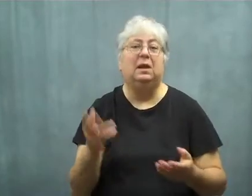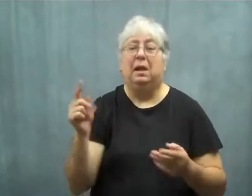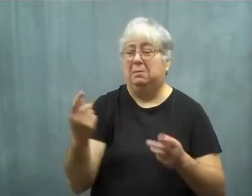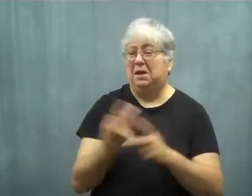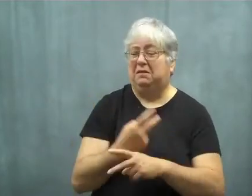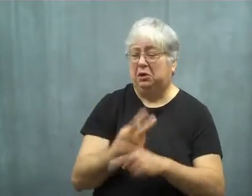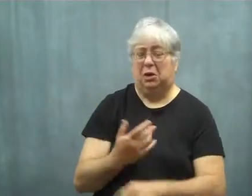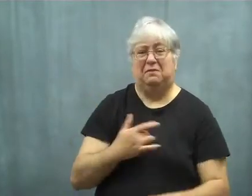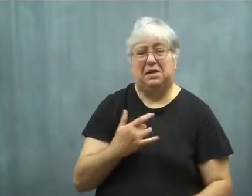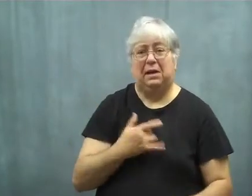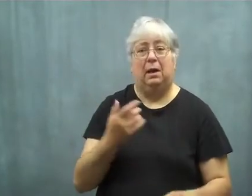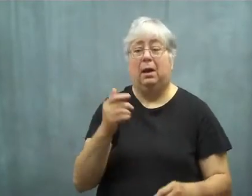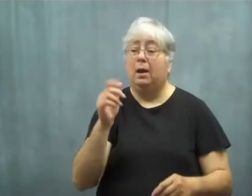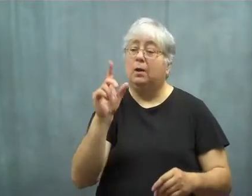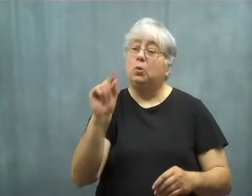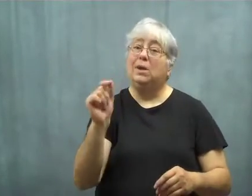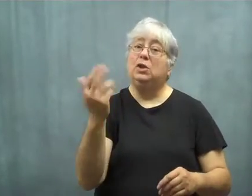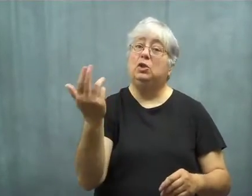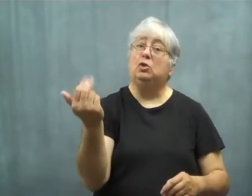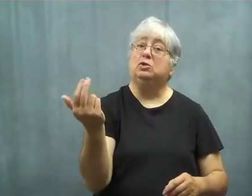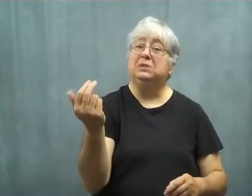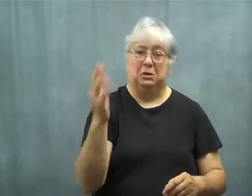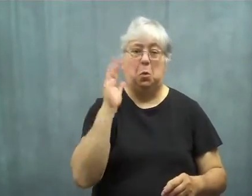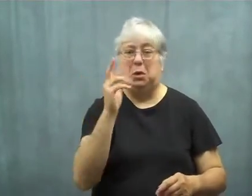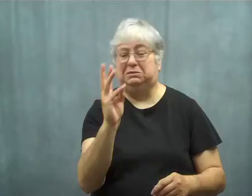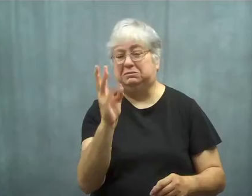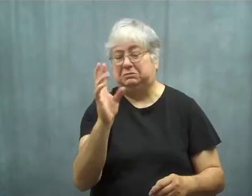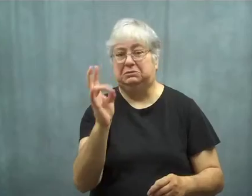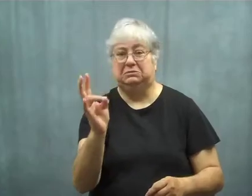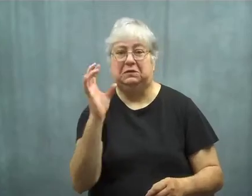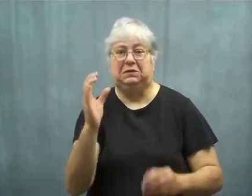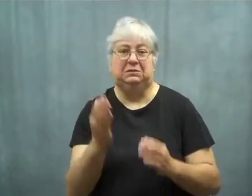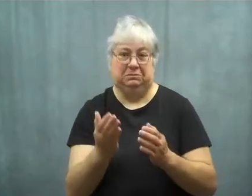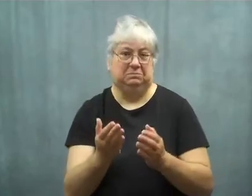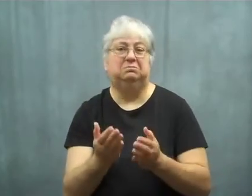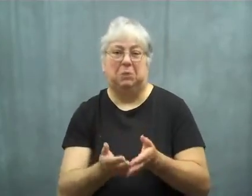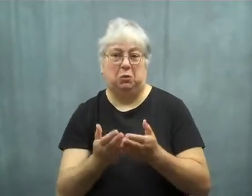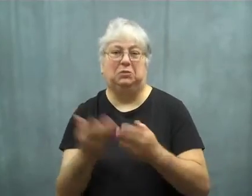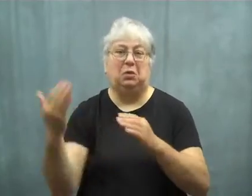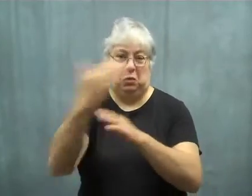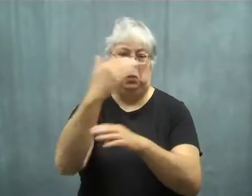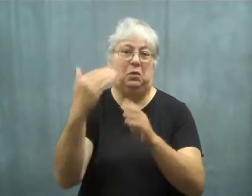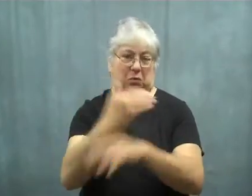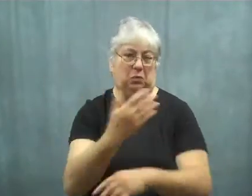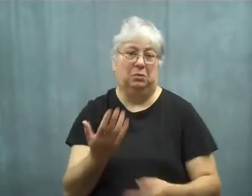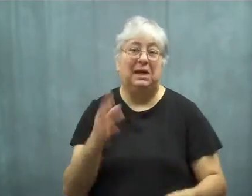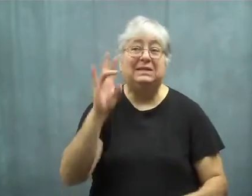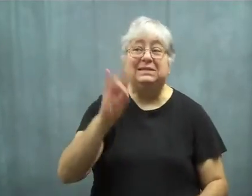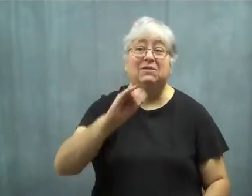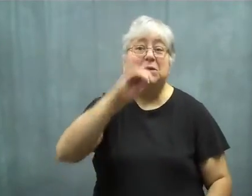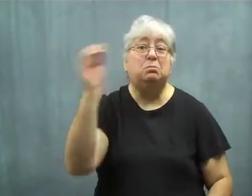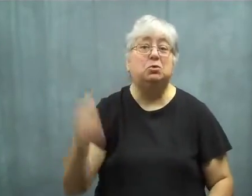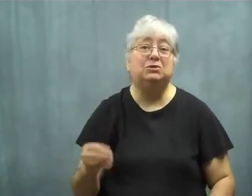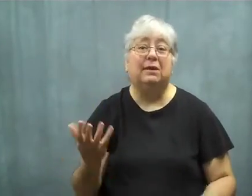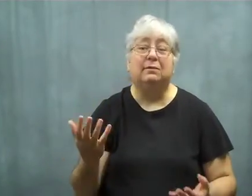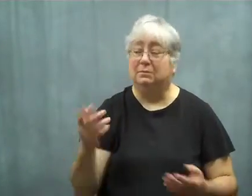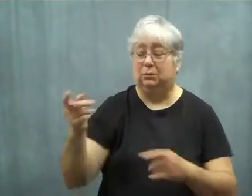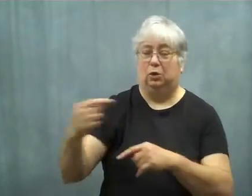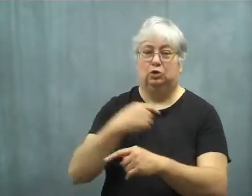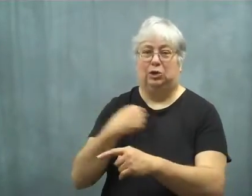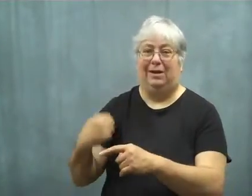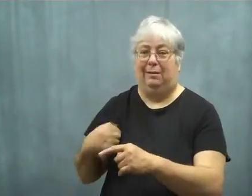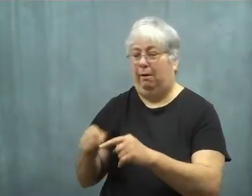It's estimated that 2013 will see 600 to 700 ships passing through.